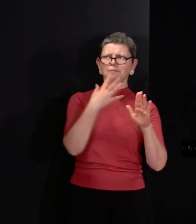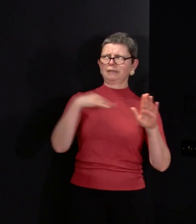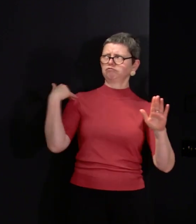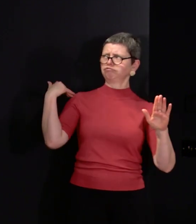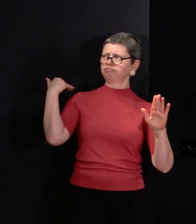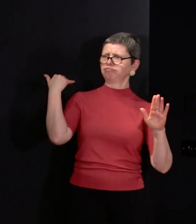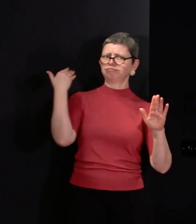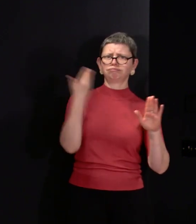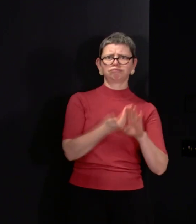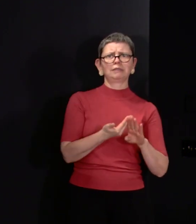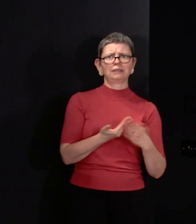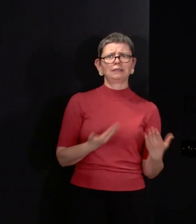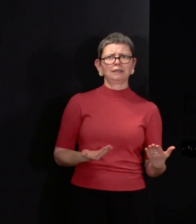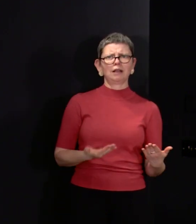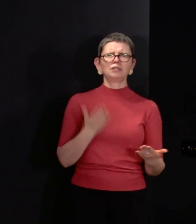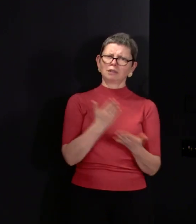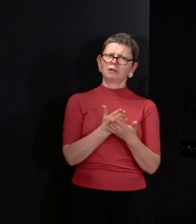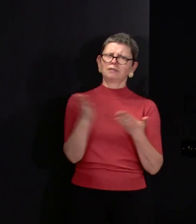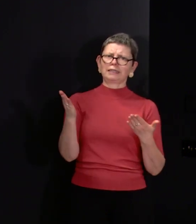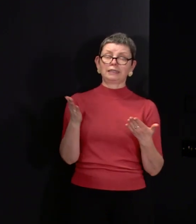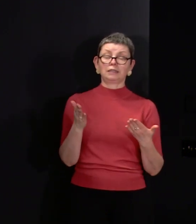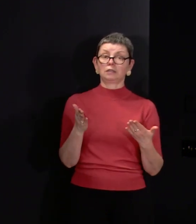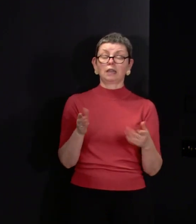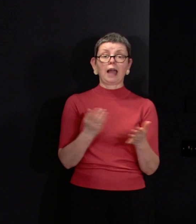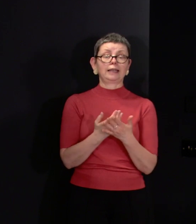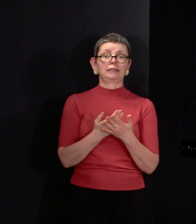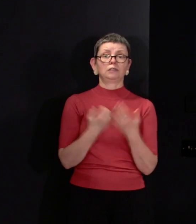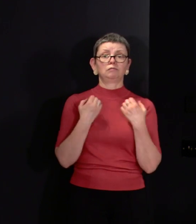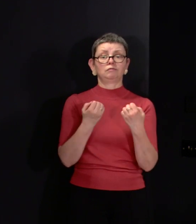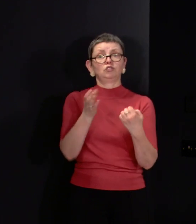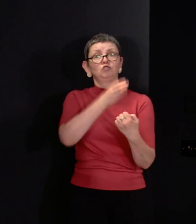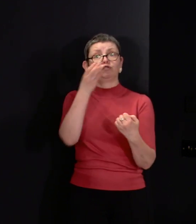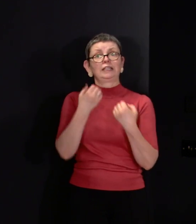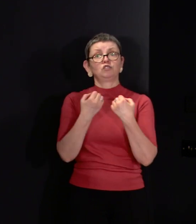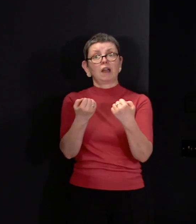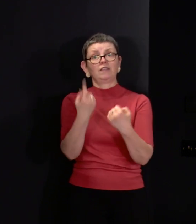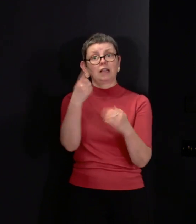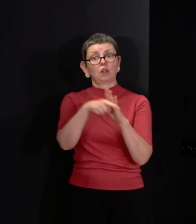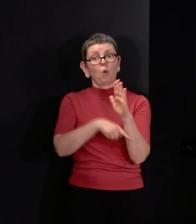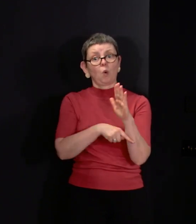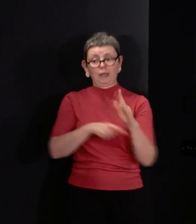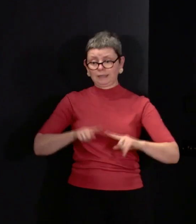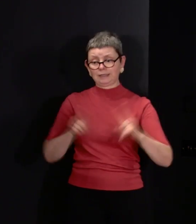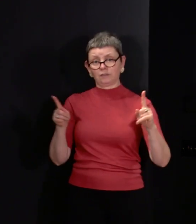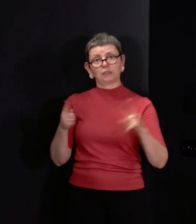And there are distinctions across the border, drink driving being one example of that. So